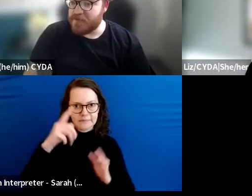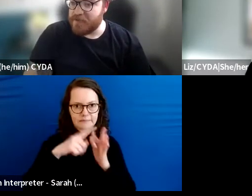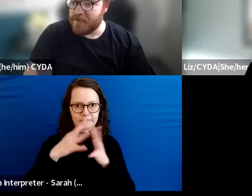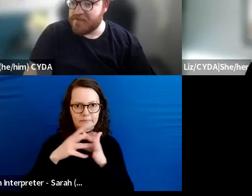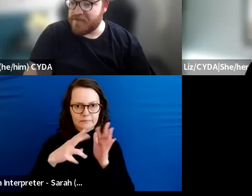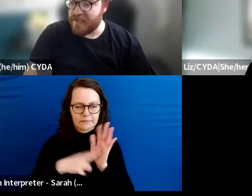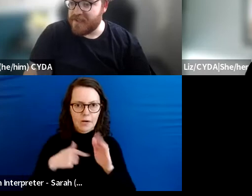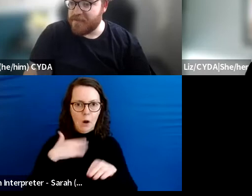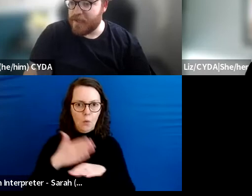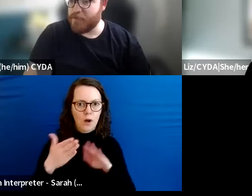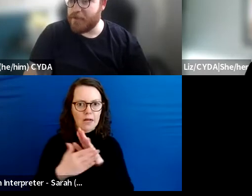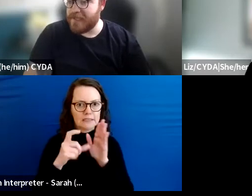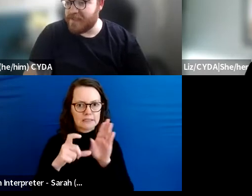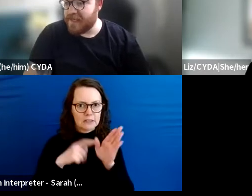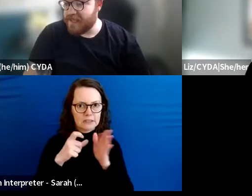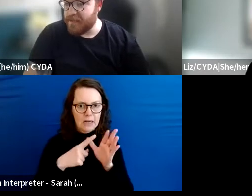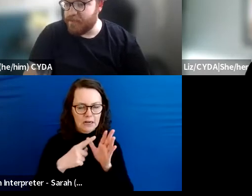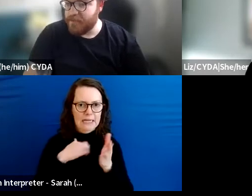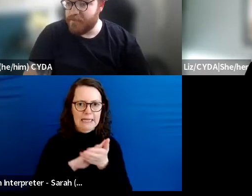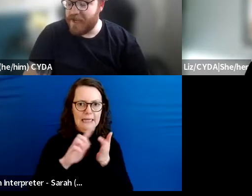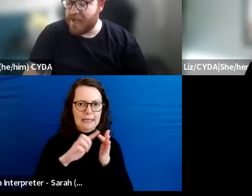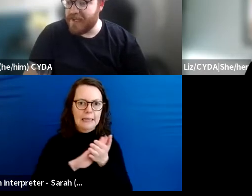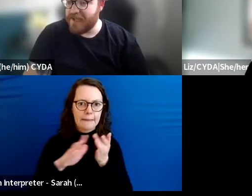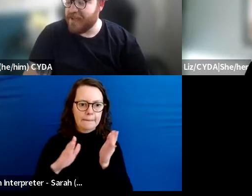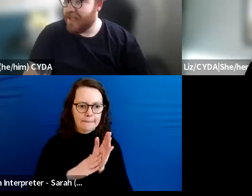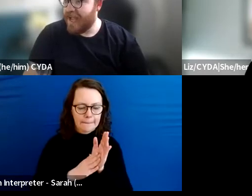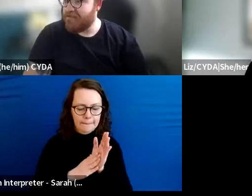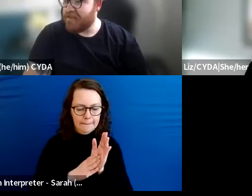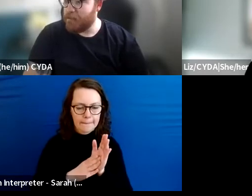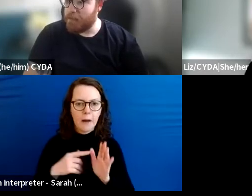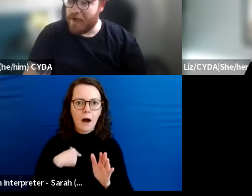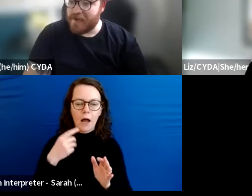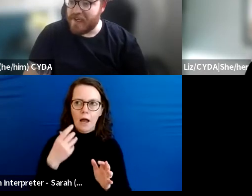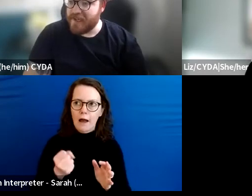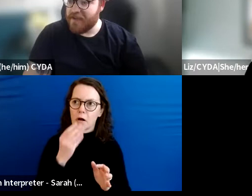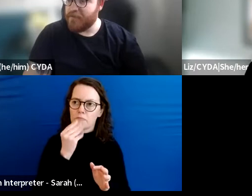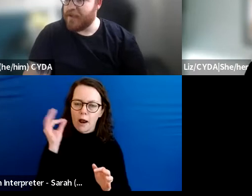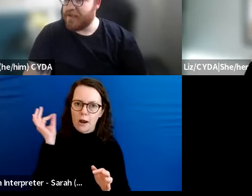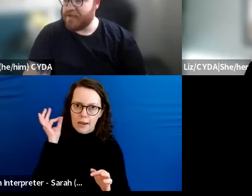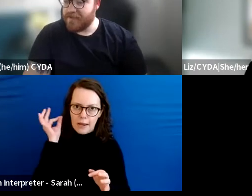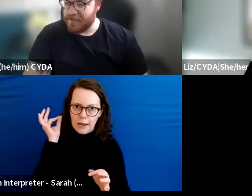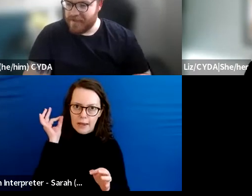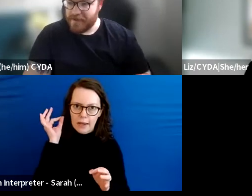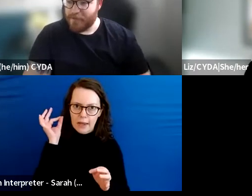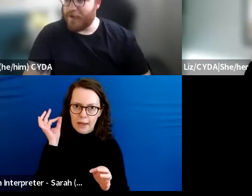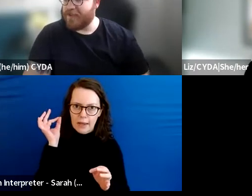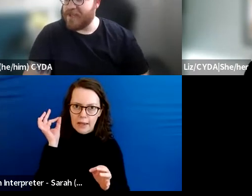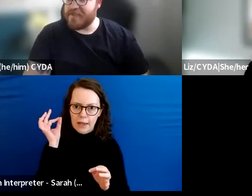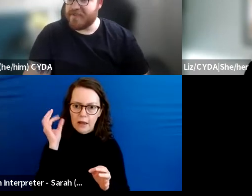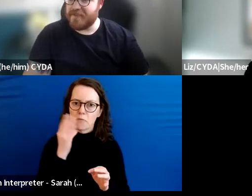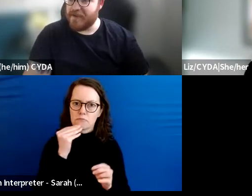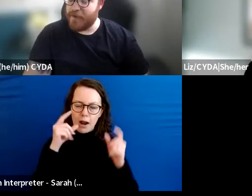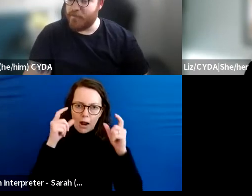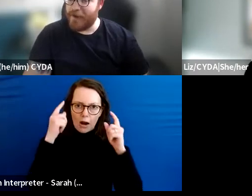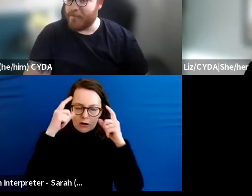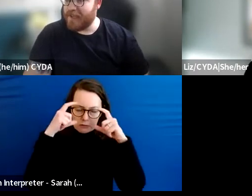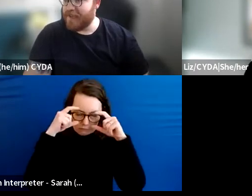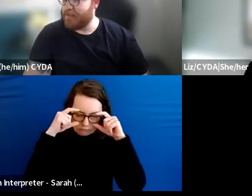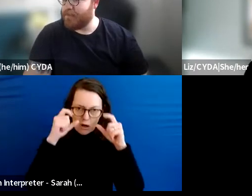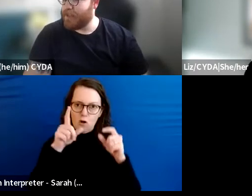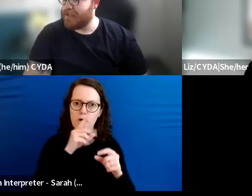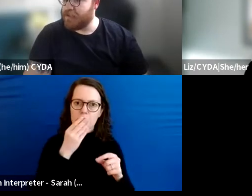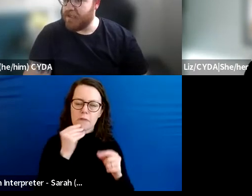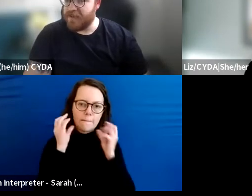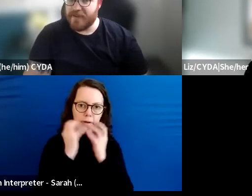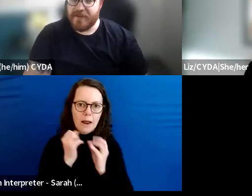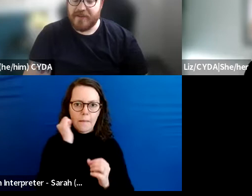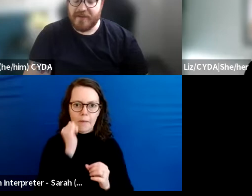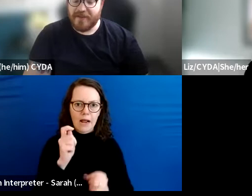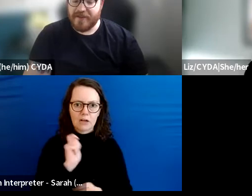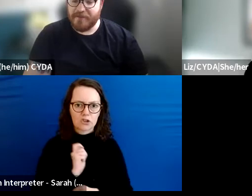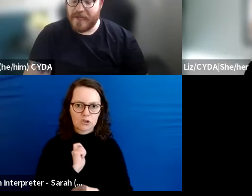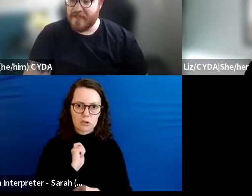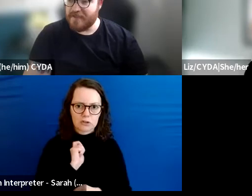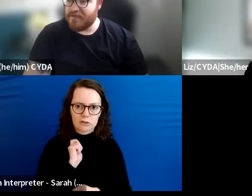I'm you and I also work beside Oh my Fernanda he him. I have brown hair, brown glosses red brown and black shirt.